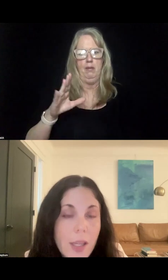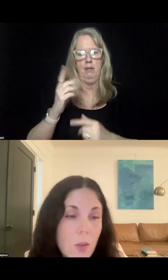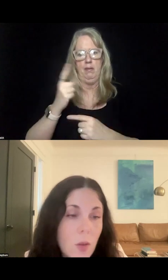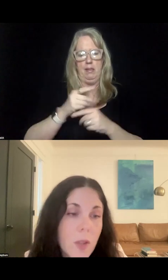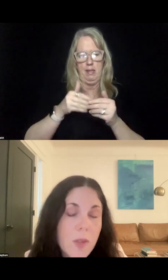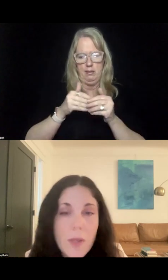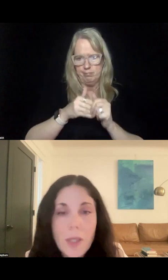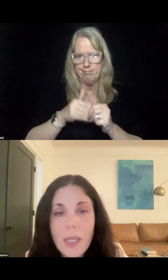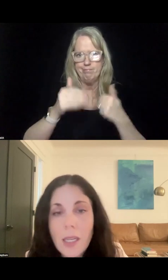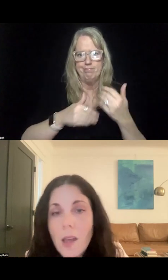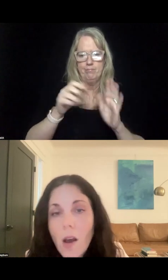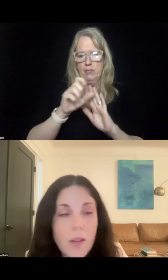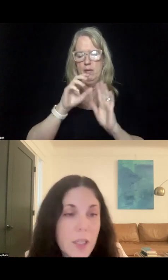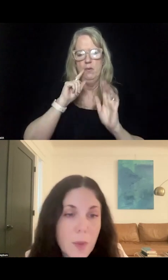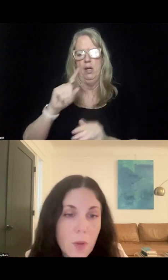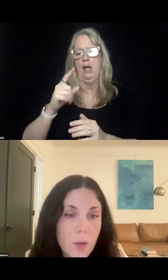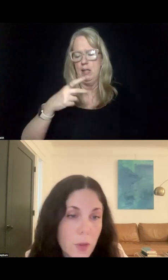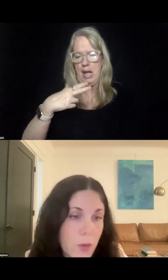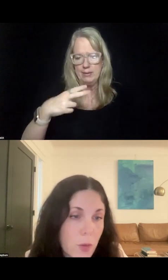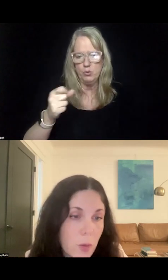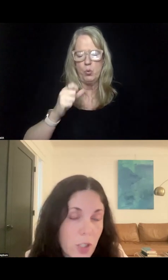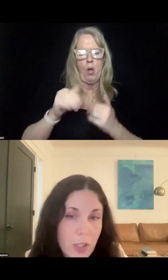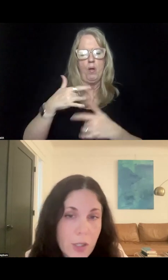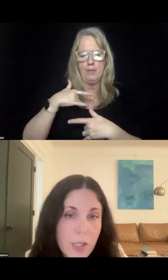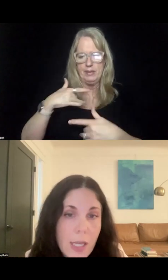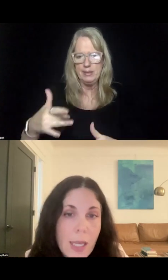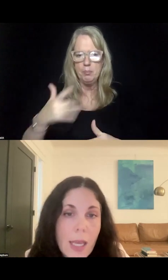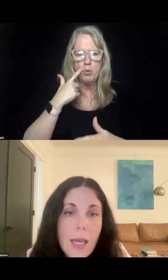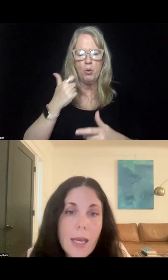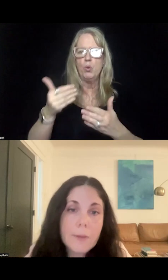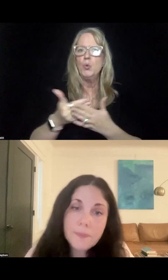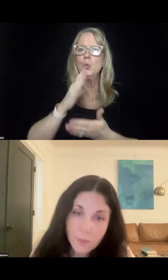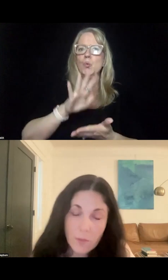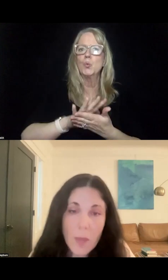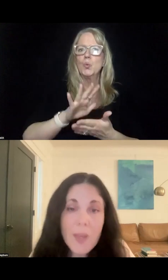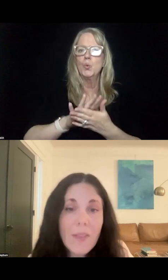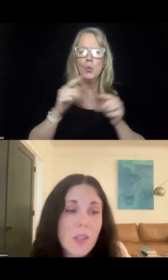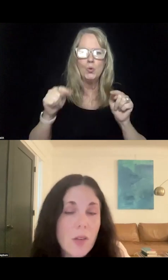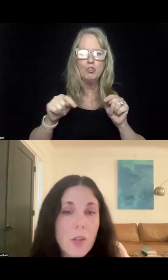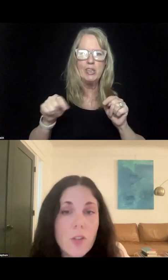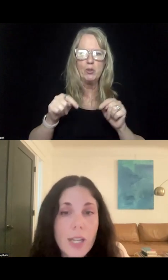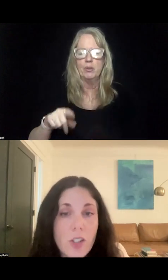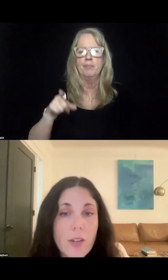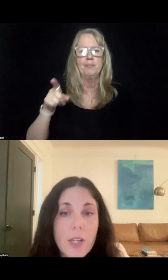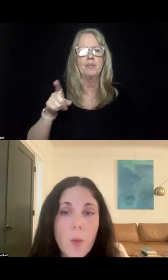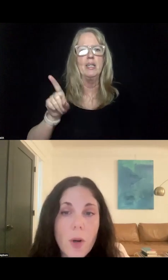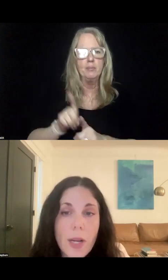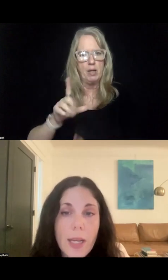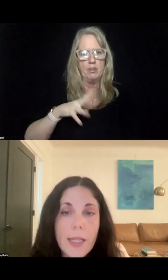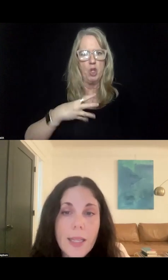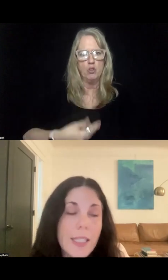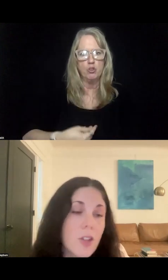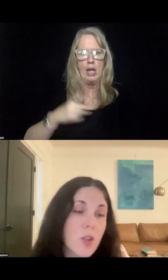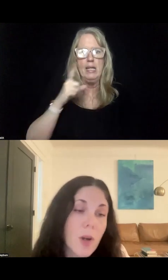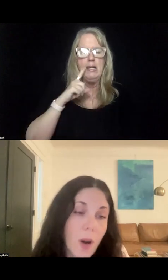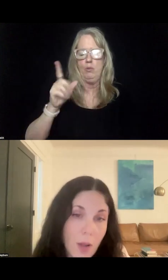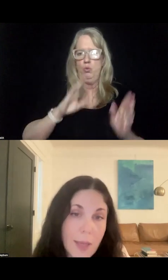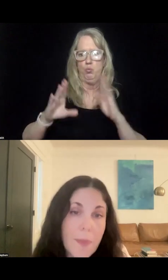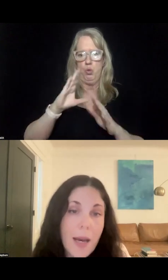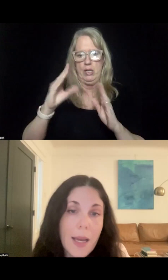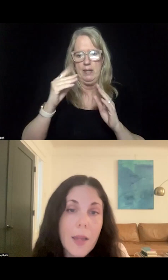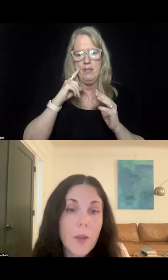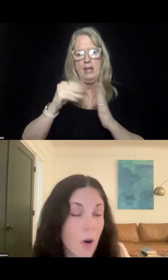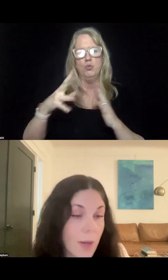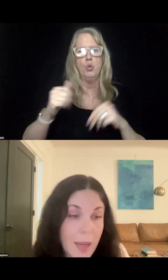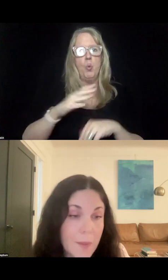IN SCHOOL AND HE WAS WORRIED THAT THE TEACHES WOULD CALL HIM BY THE WRONG NAME.